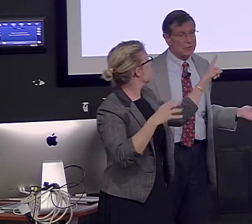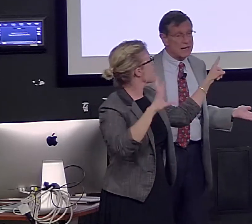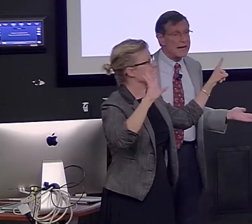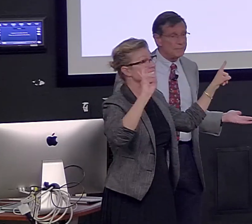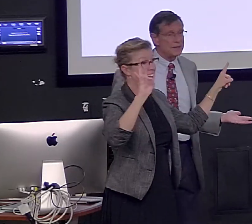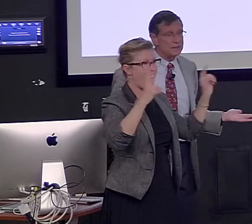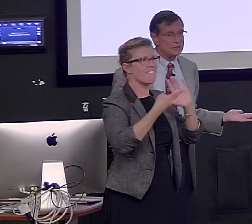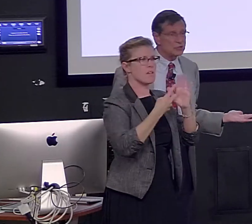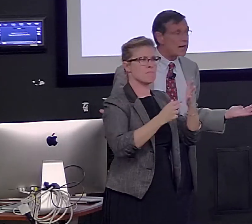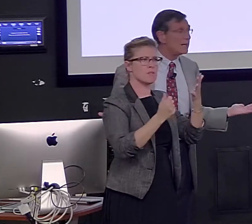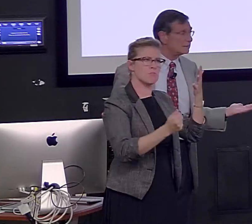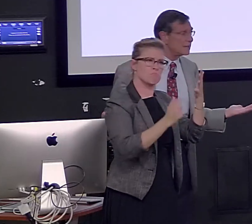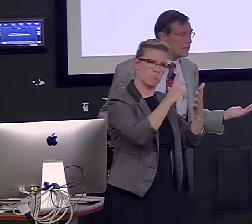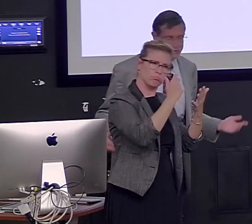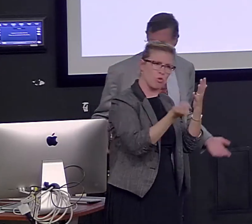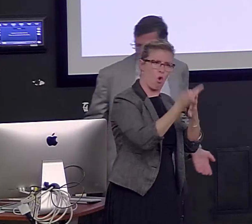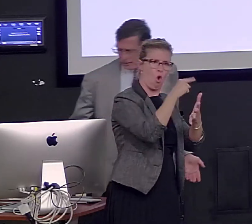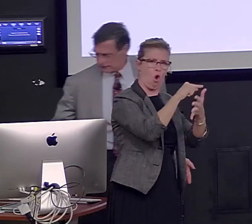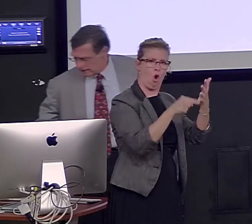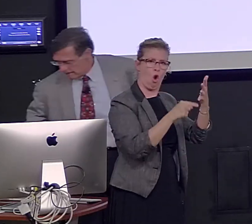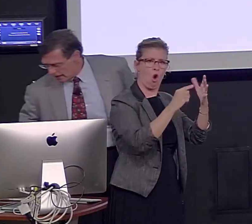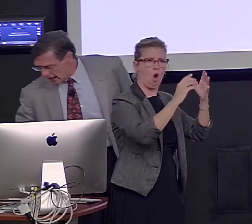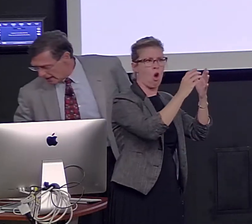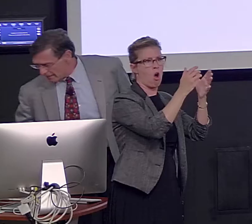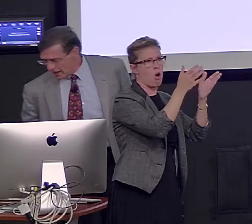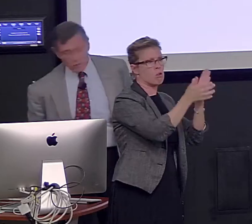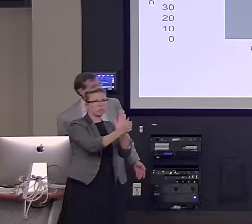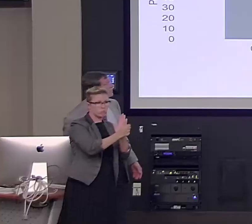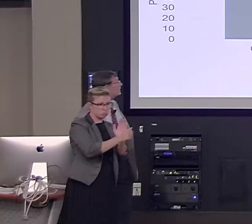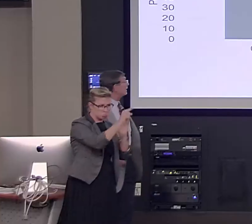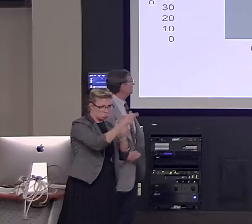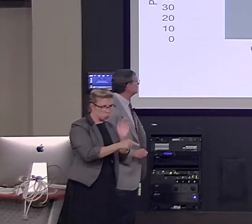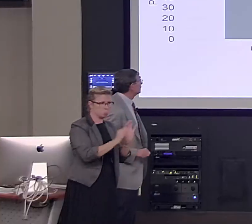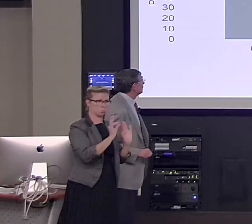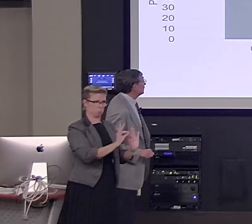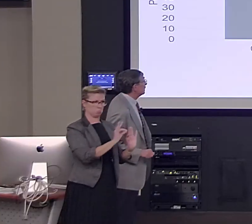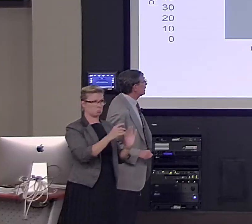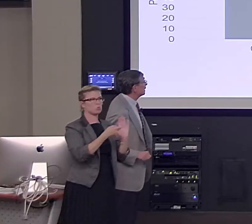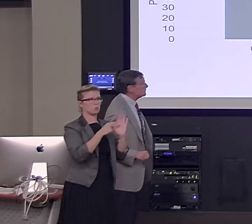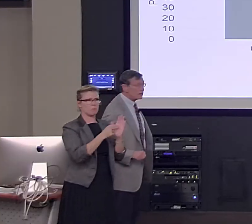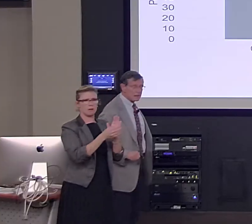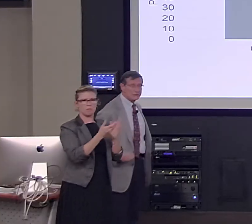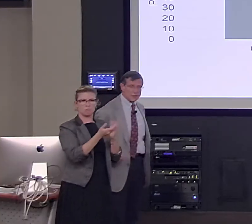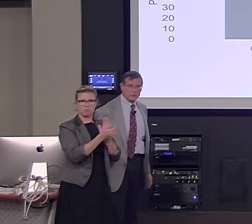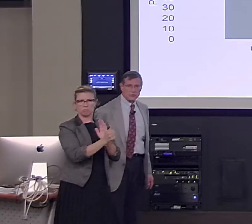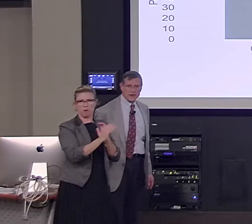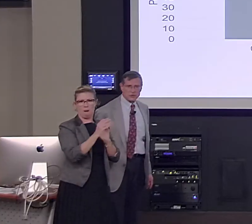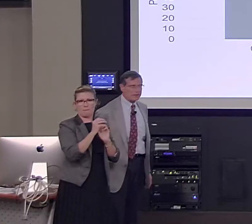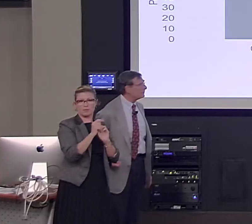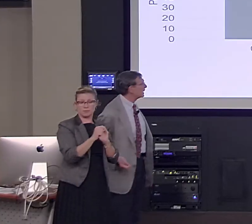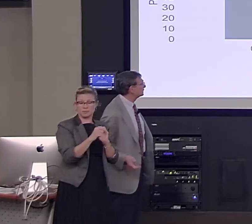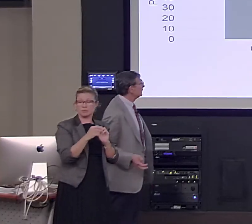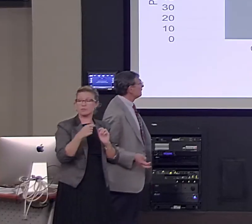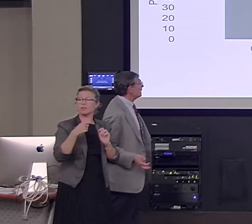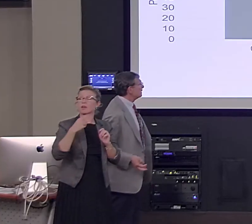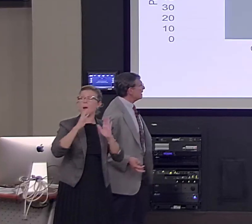that you're a confident child at age 12. And what we find is an intervention effect.